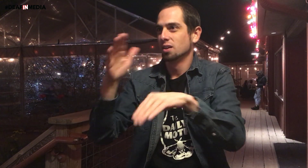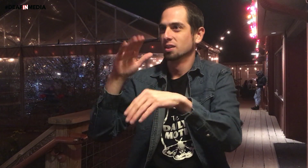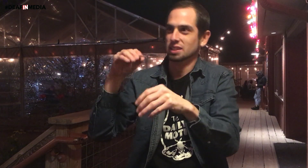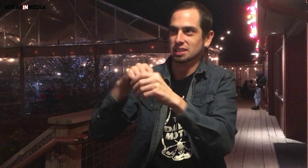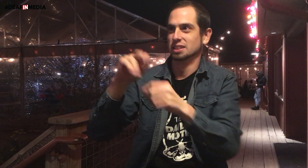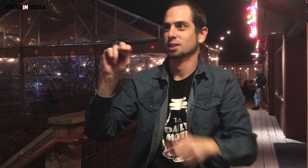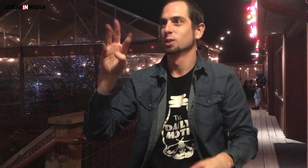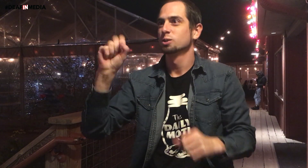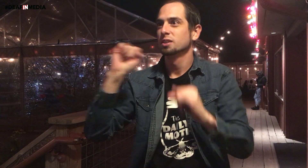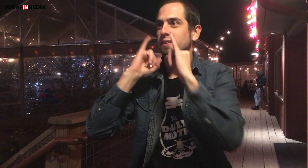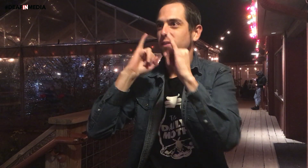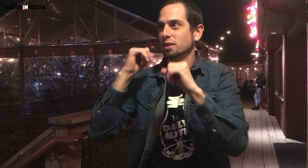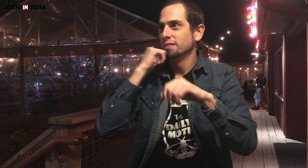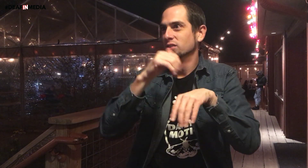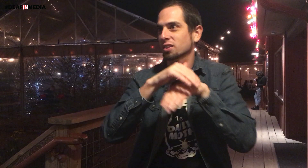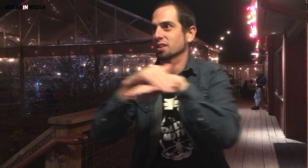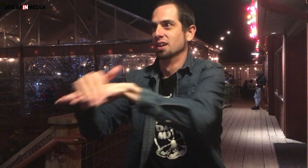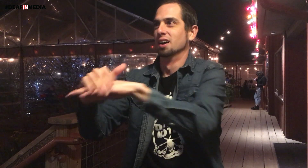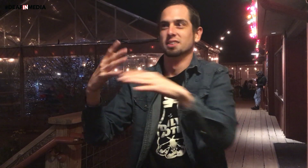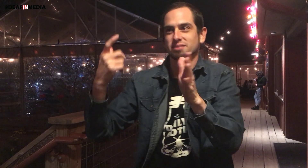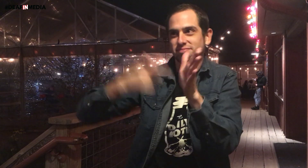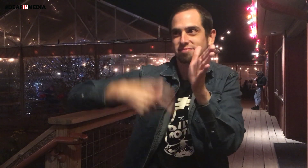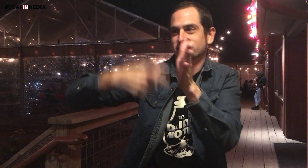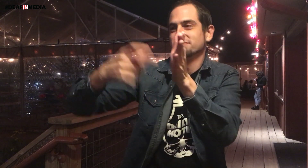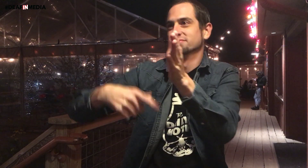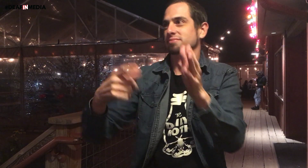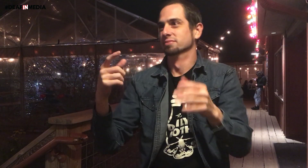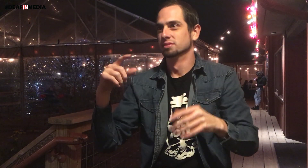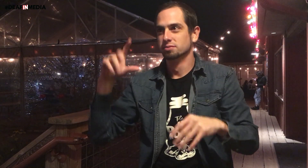being interviewed on the news every night, so many articles written about them